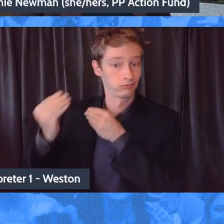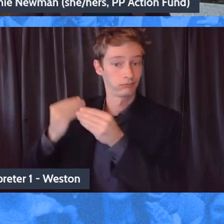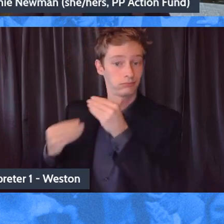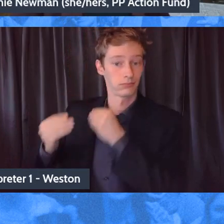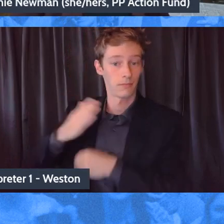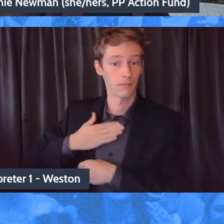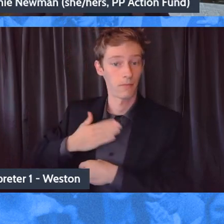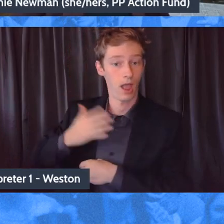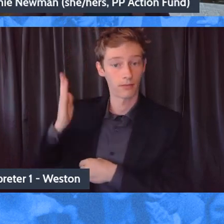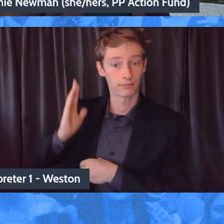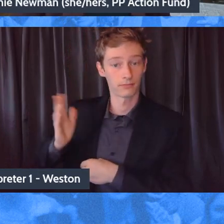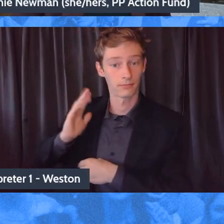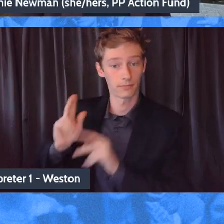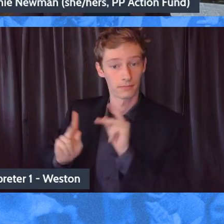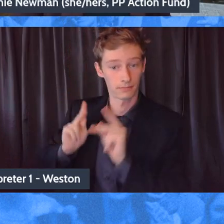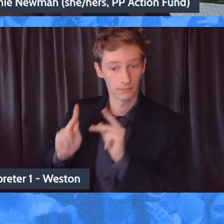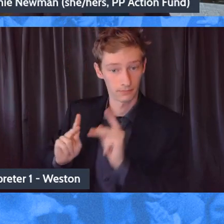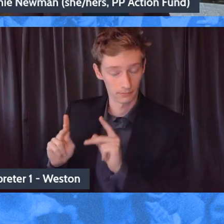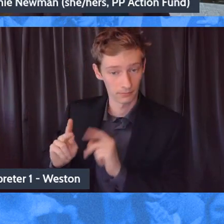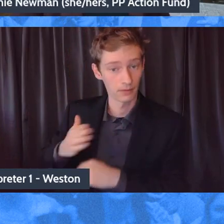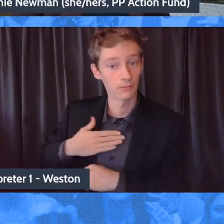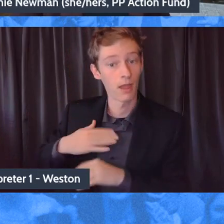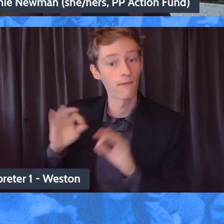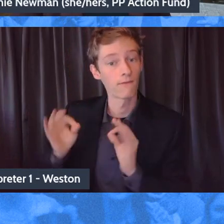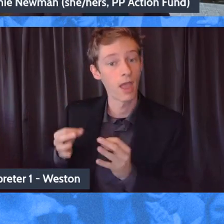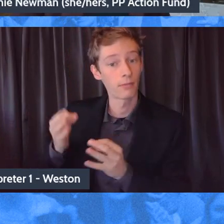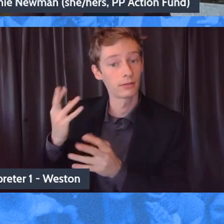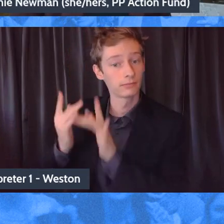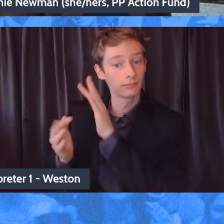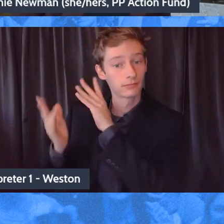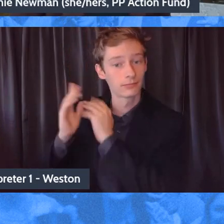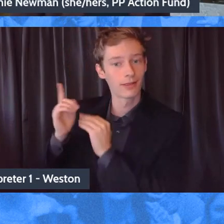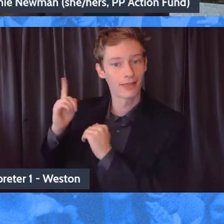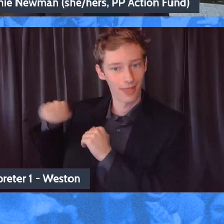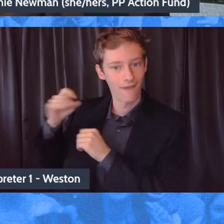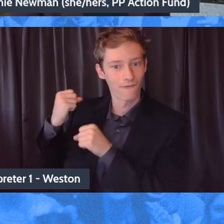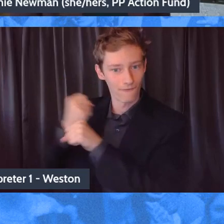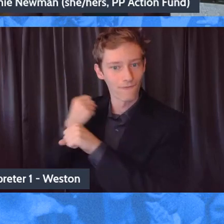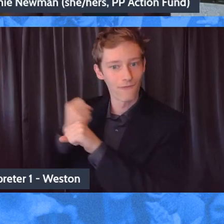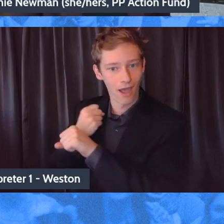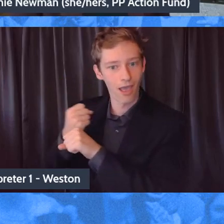my ancestors who have fought these fights before, fought these fights before,